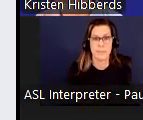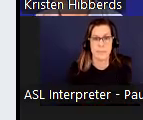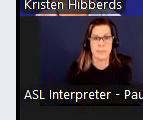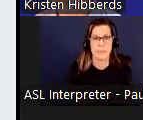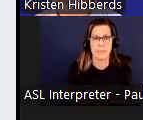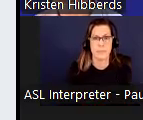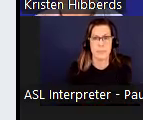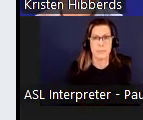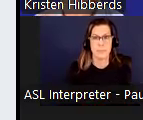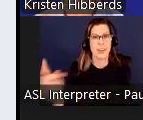OK, thank you.